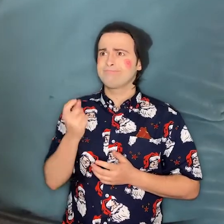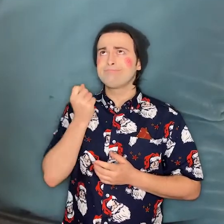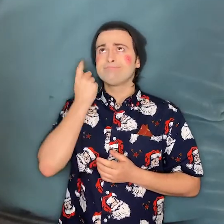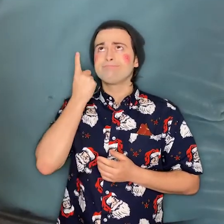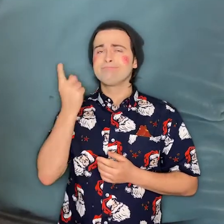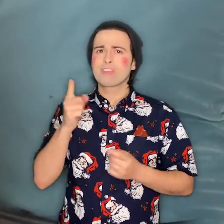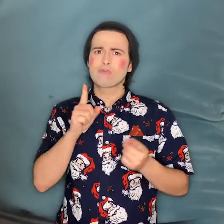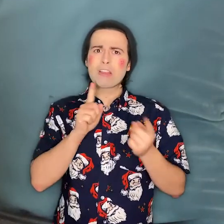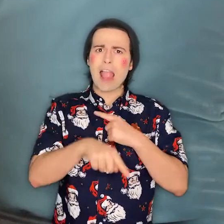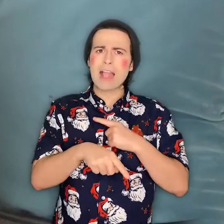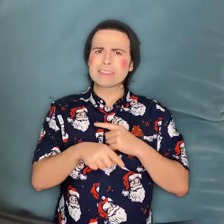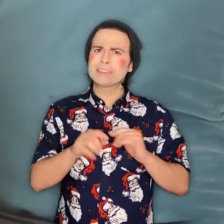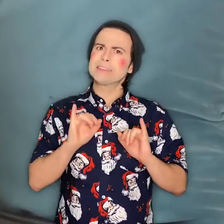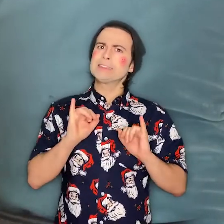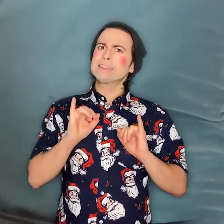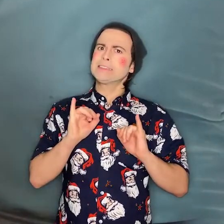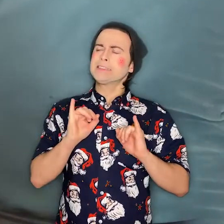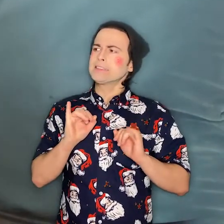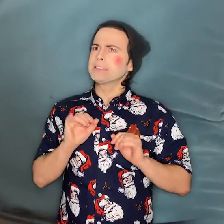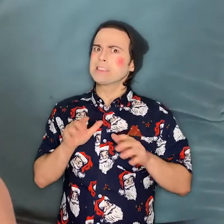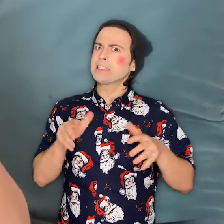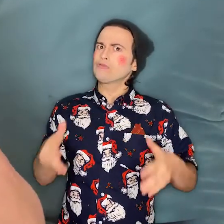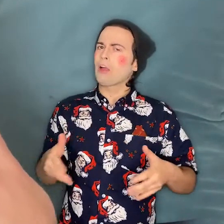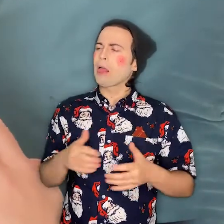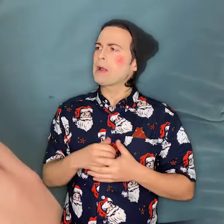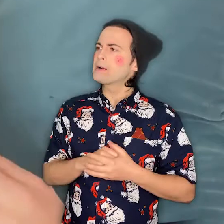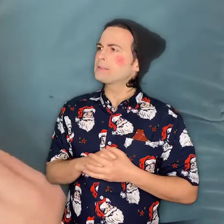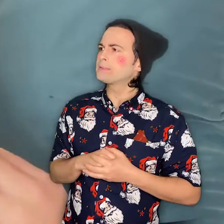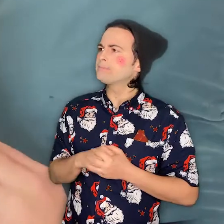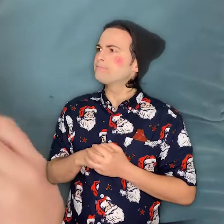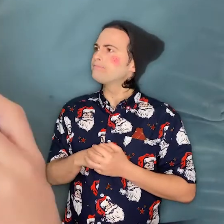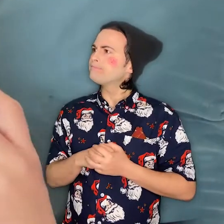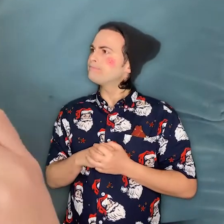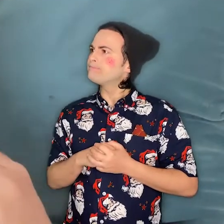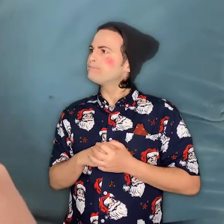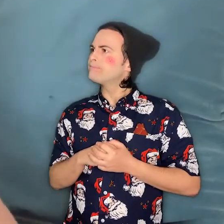It's just they don’t like original music in Pantoland. I’m just a bit too Zeitgeisty and Avant Gaurdy for them.